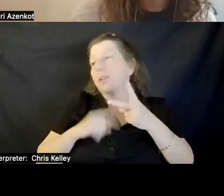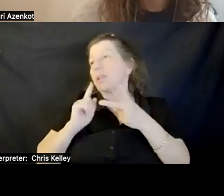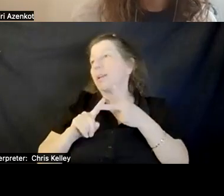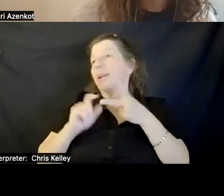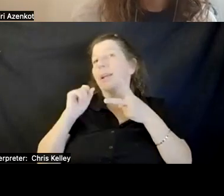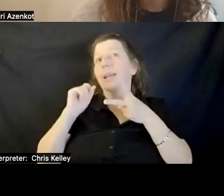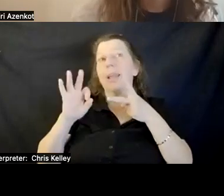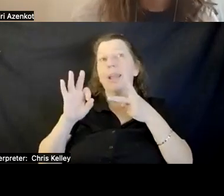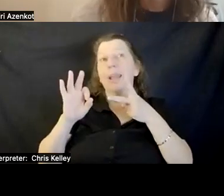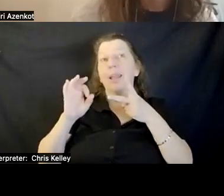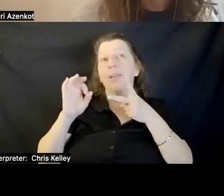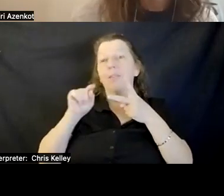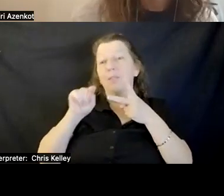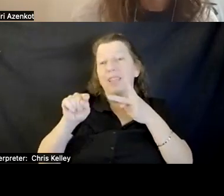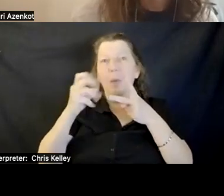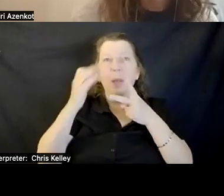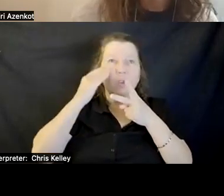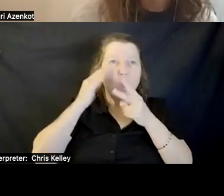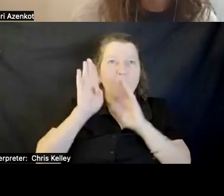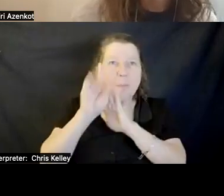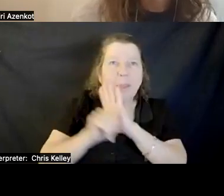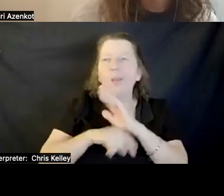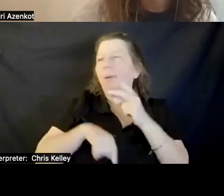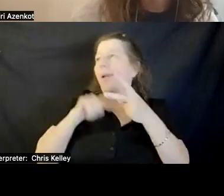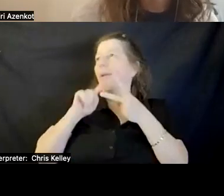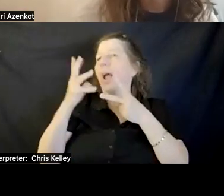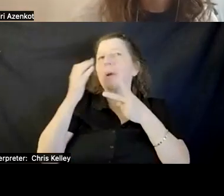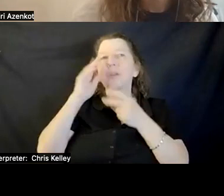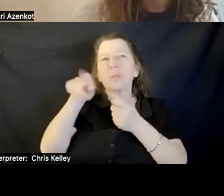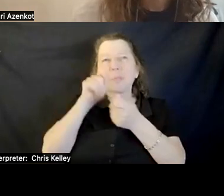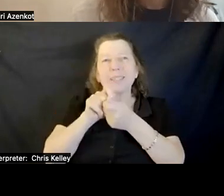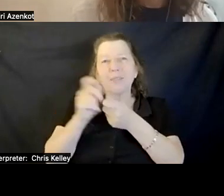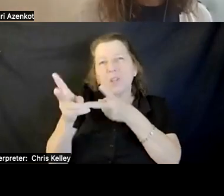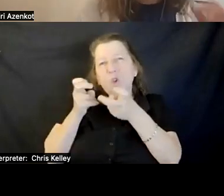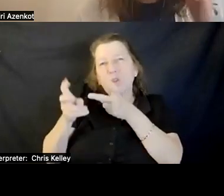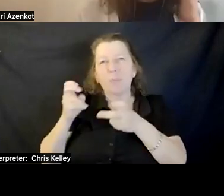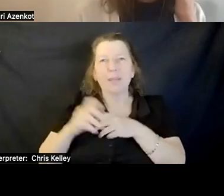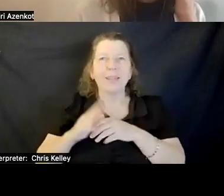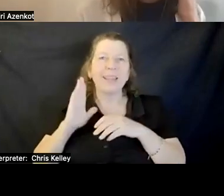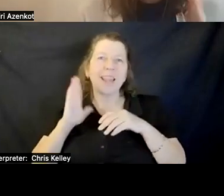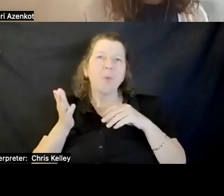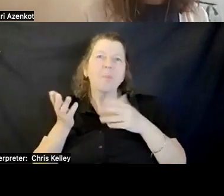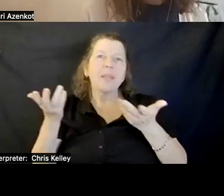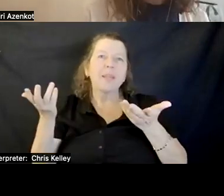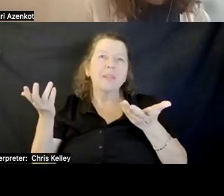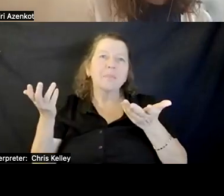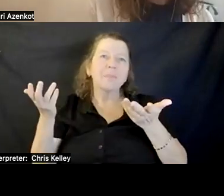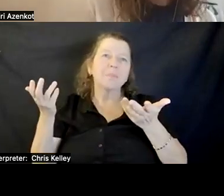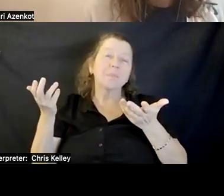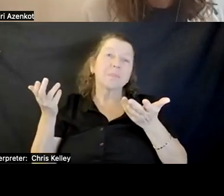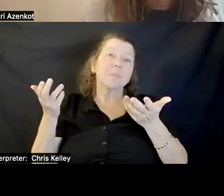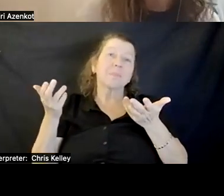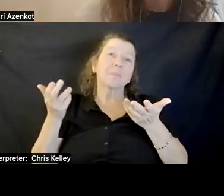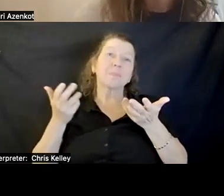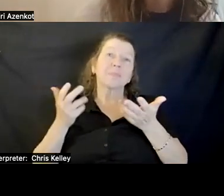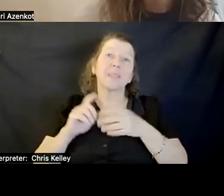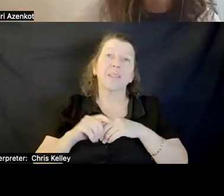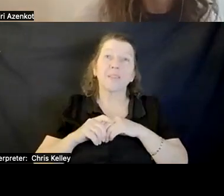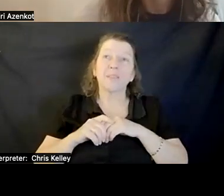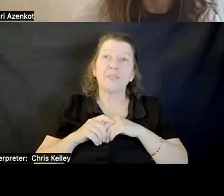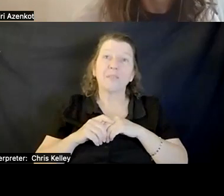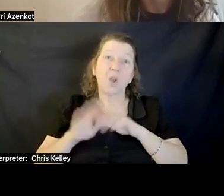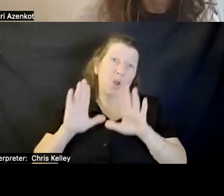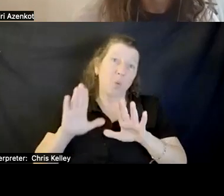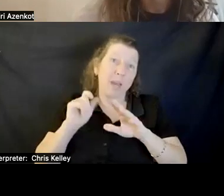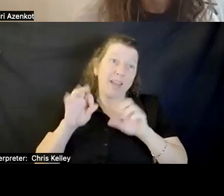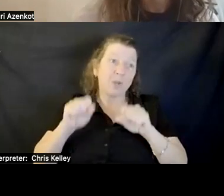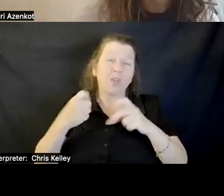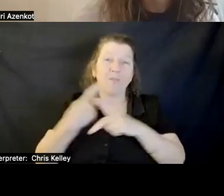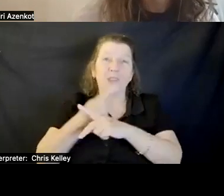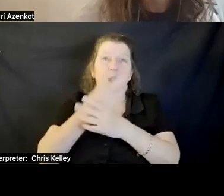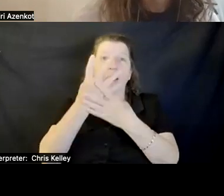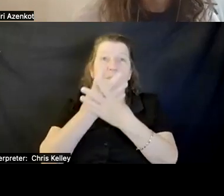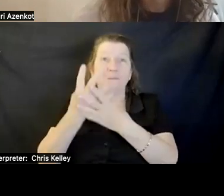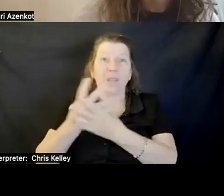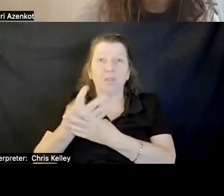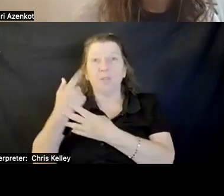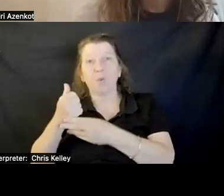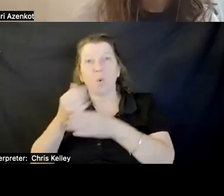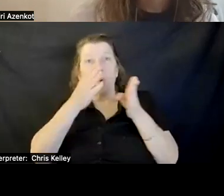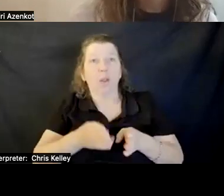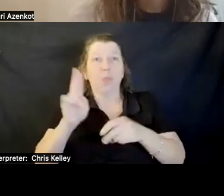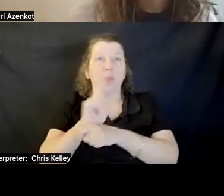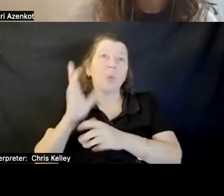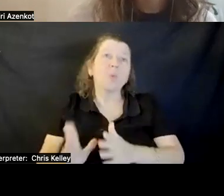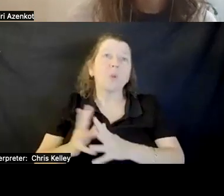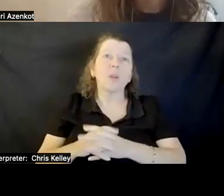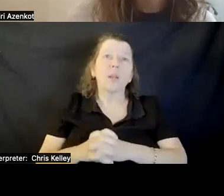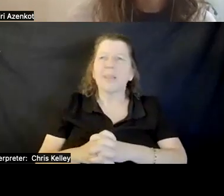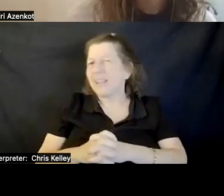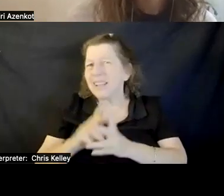THOSE OF THE MOST ESSENTIAL. IT WOULD BE GREAT TO GET THOSE TOOLS TO Is it already possible?